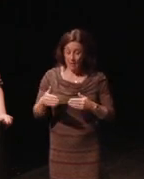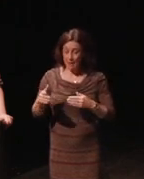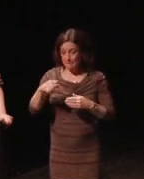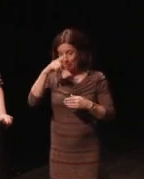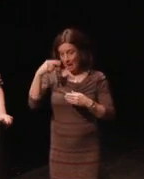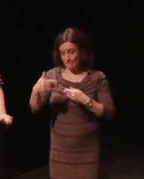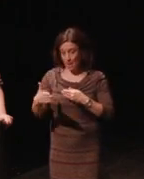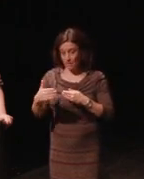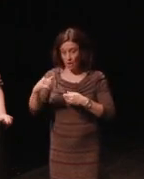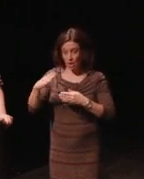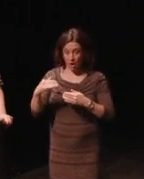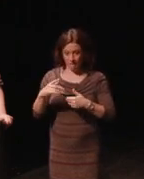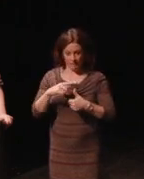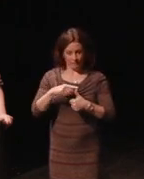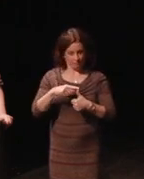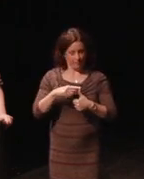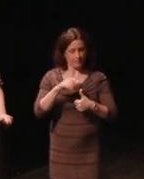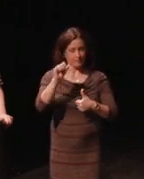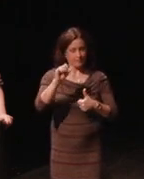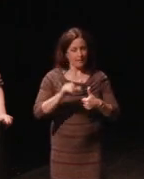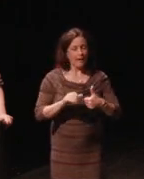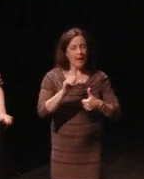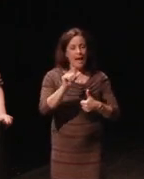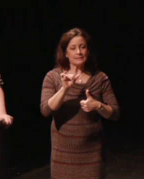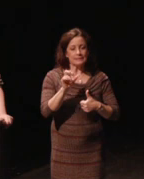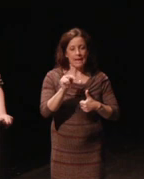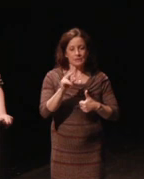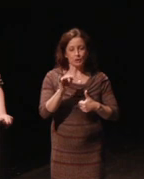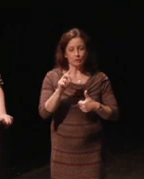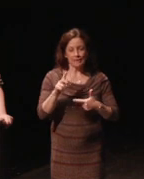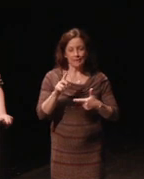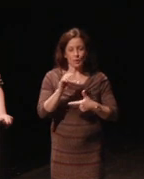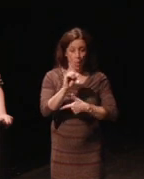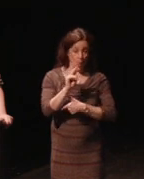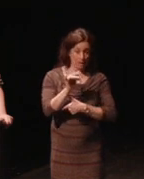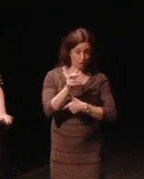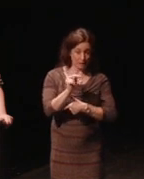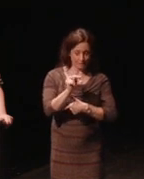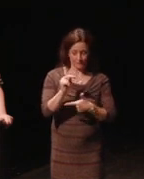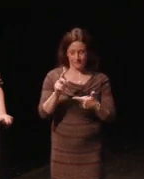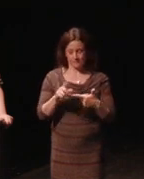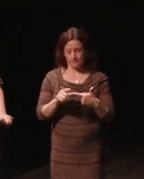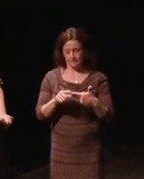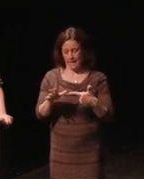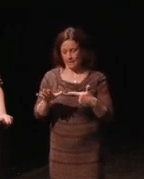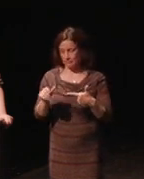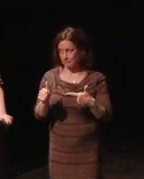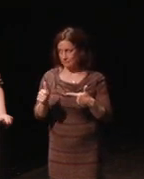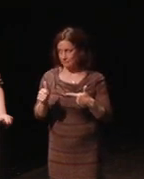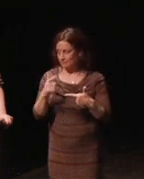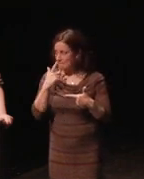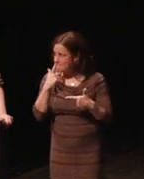Assassin's Creed Origin and I can't remember their name.